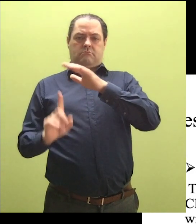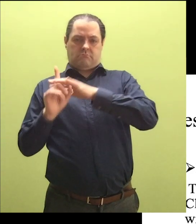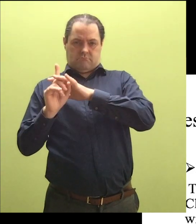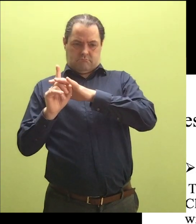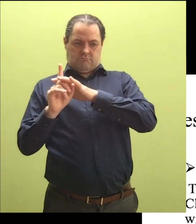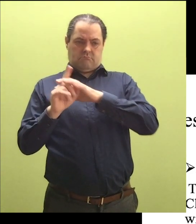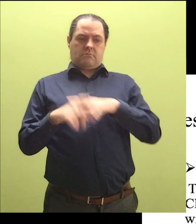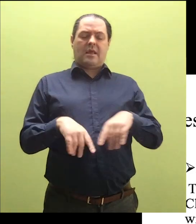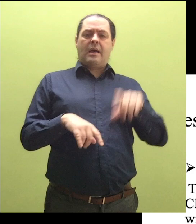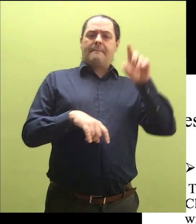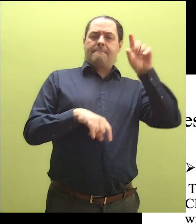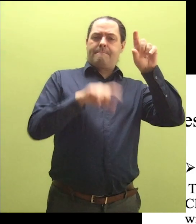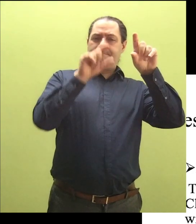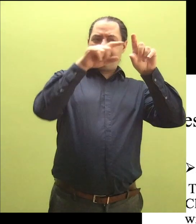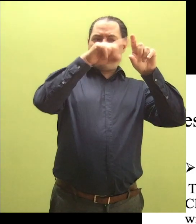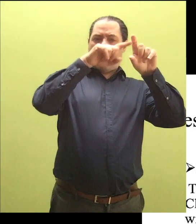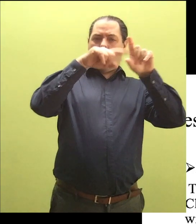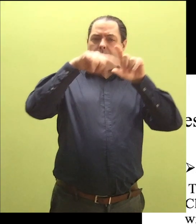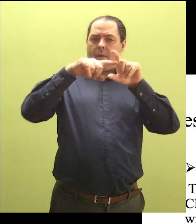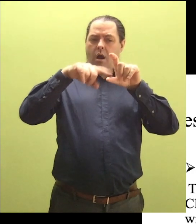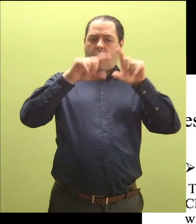indicate a significant difference among the two age of